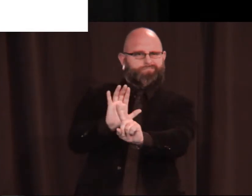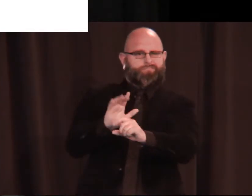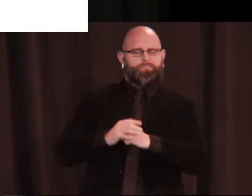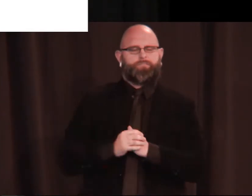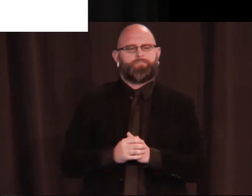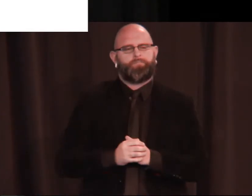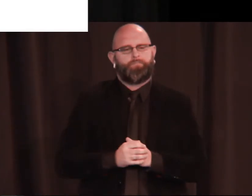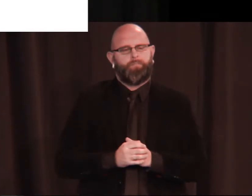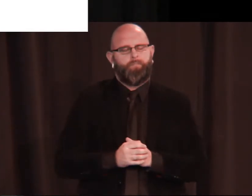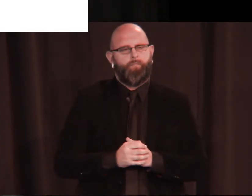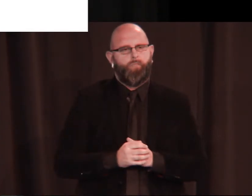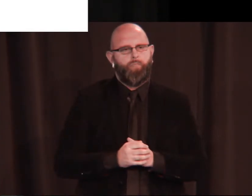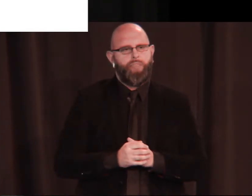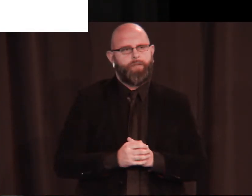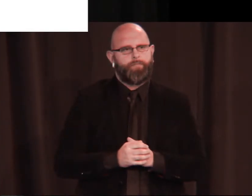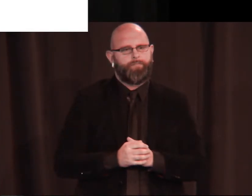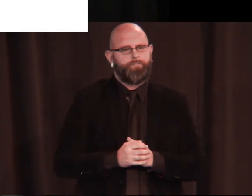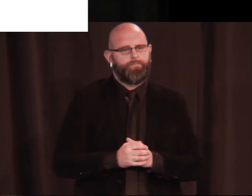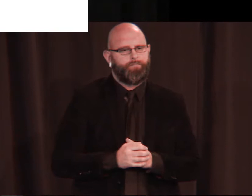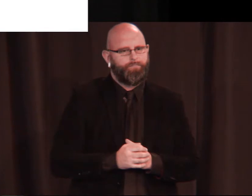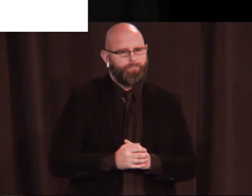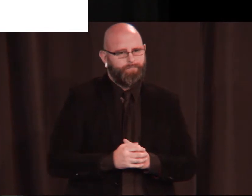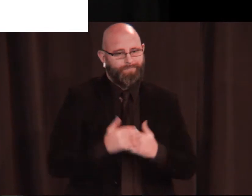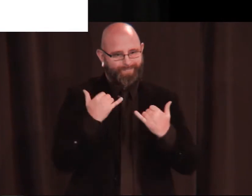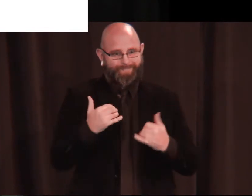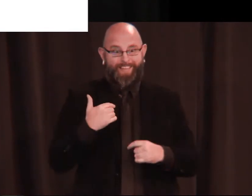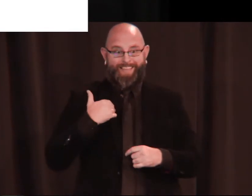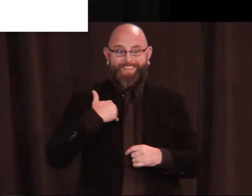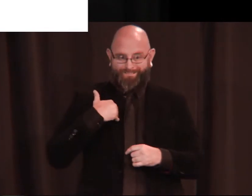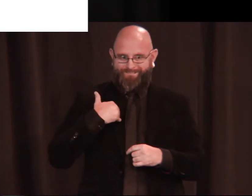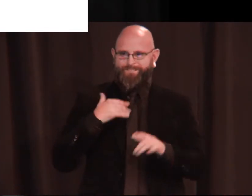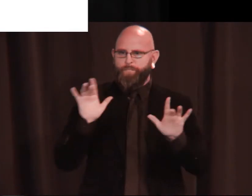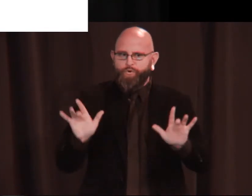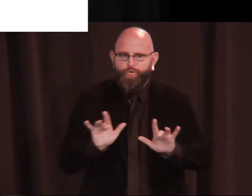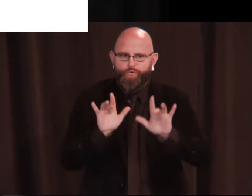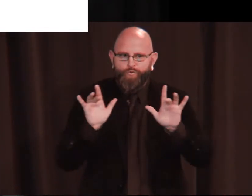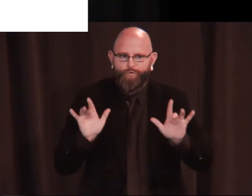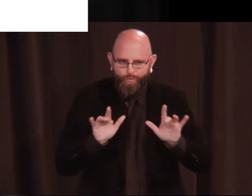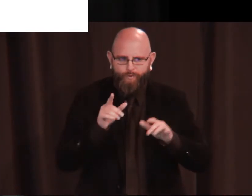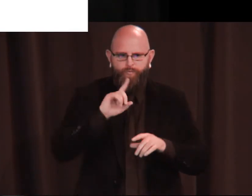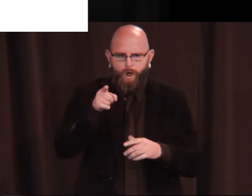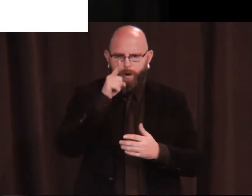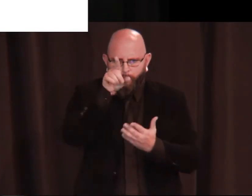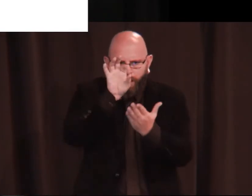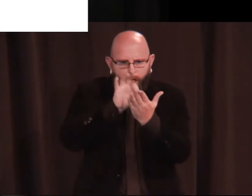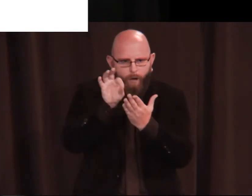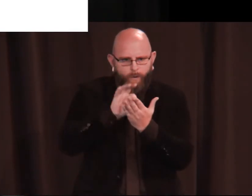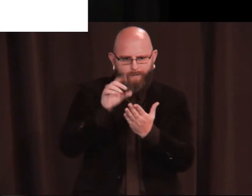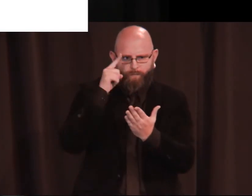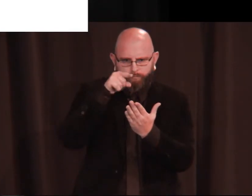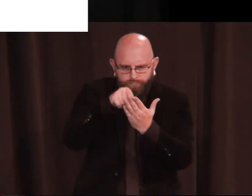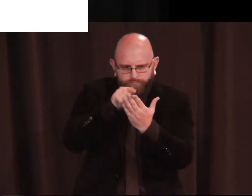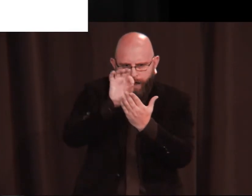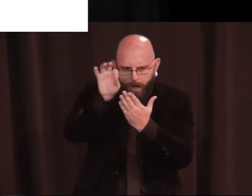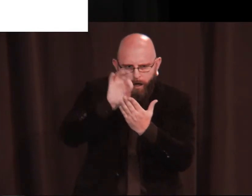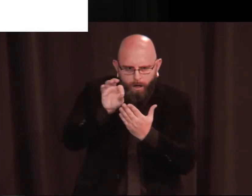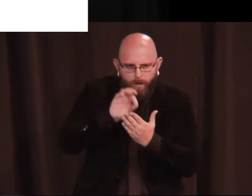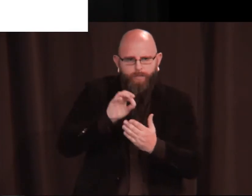Okay. So, we have a computer that can actually do this for us. So I don't have to torture my grad students and make them go through and count all those dots up.